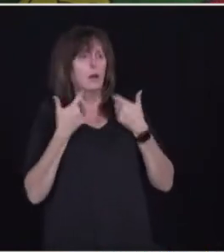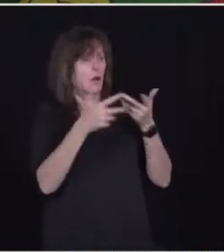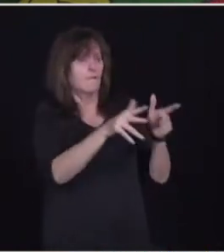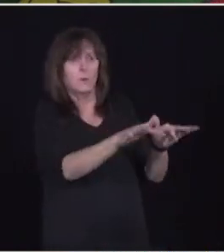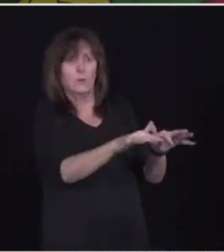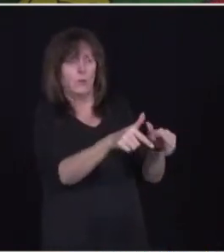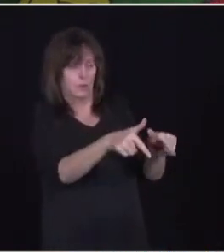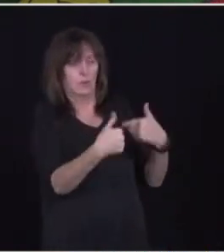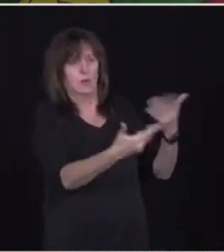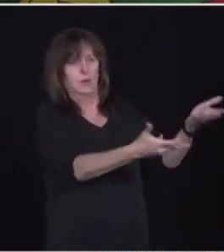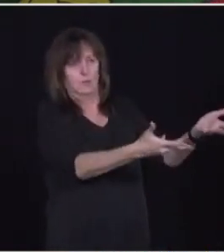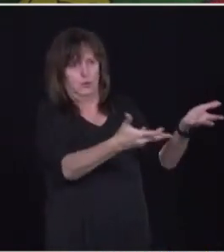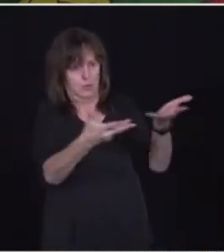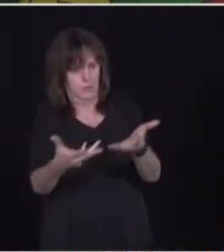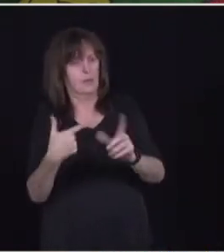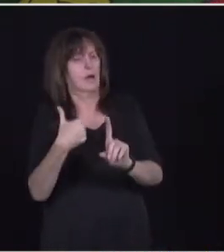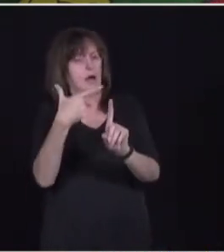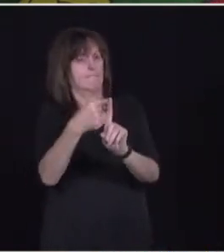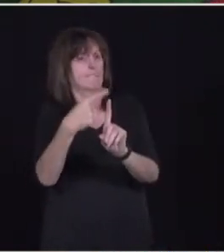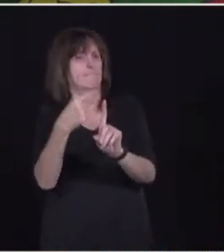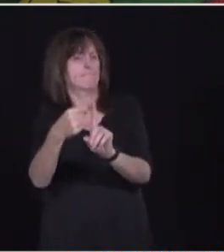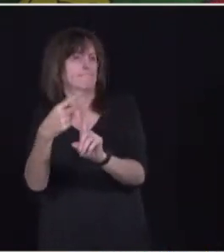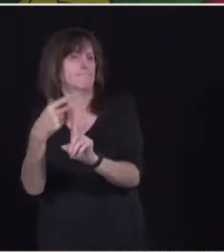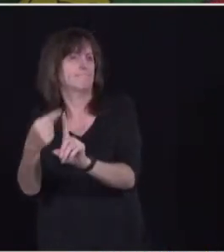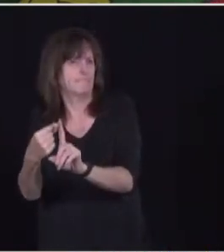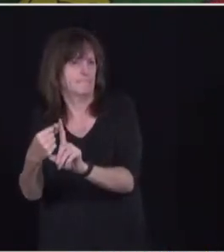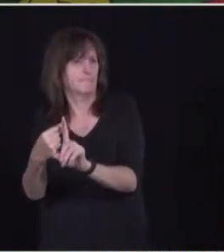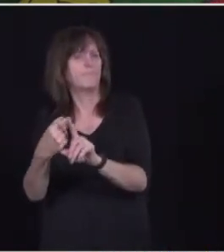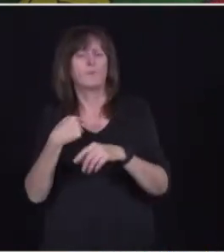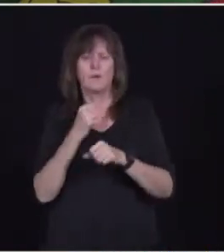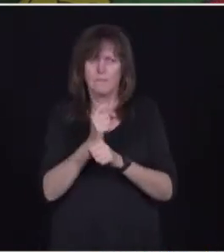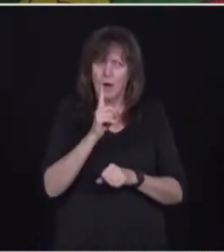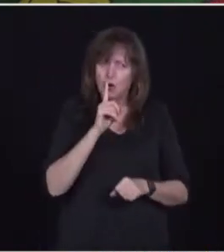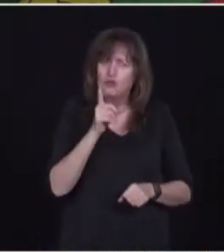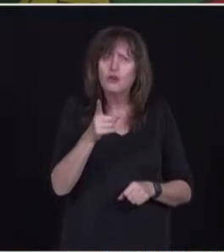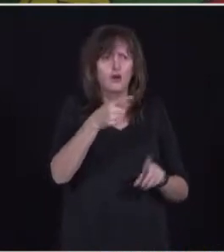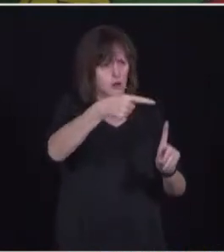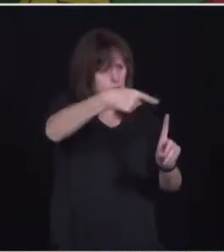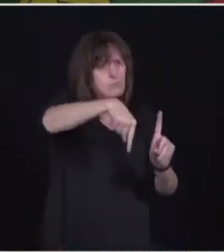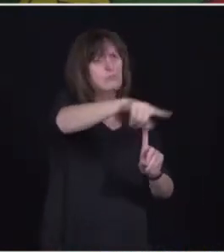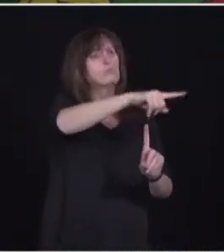and if we can't, we will get the workers in those homes succumb to the vaccination site where